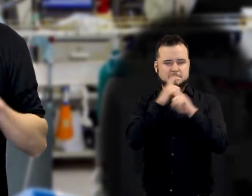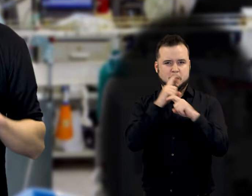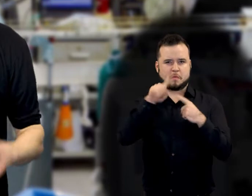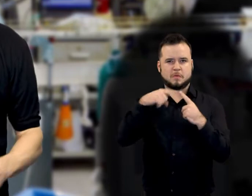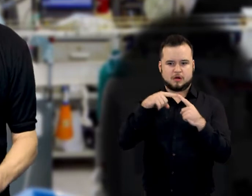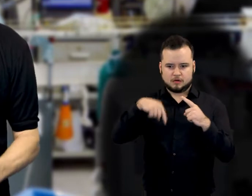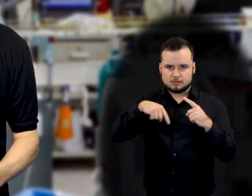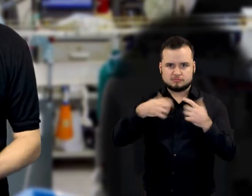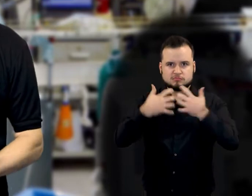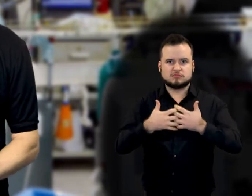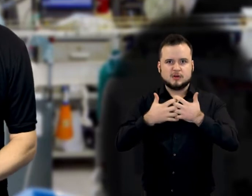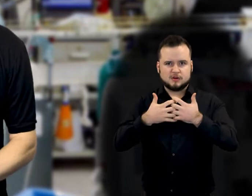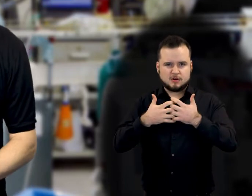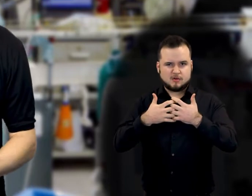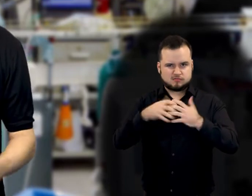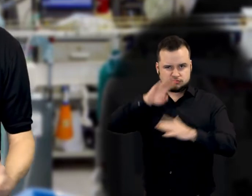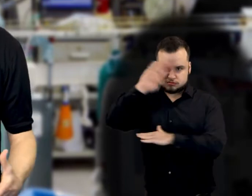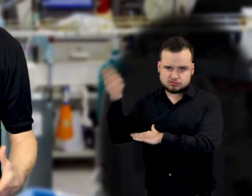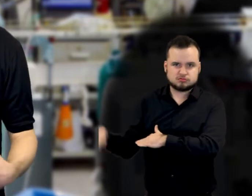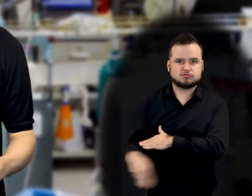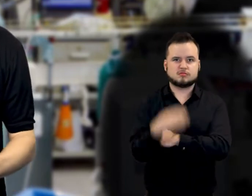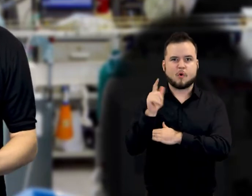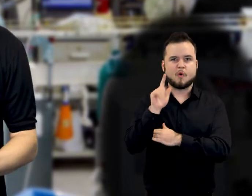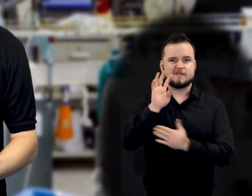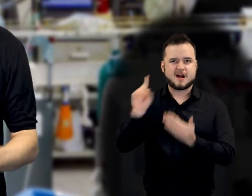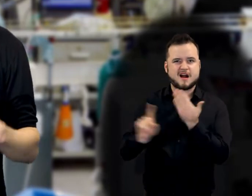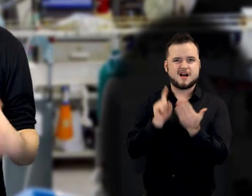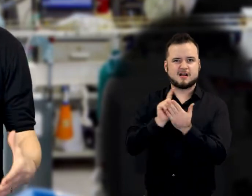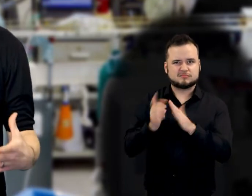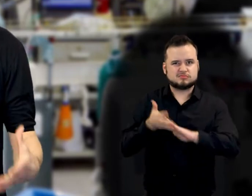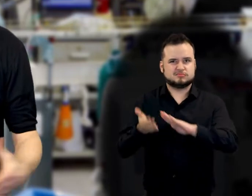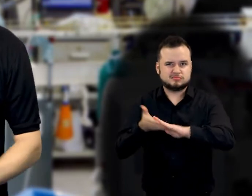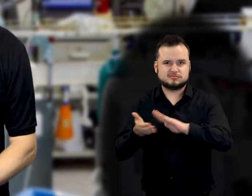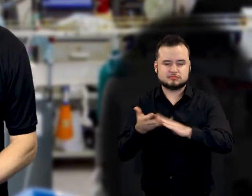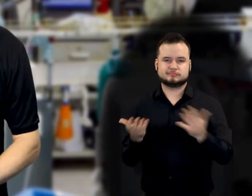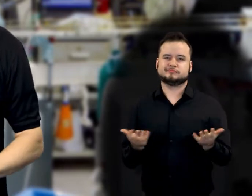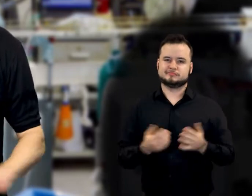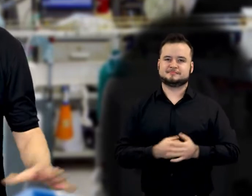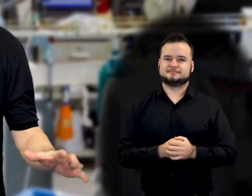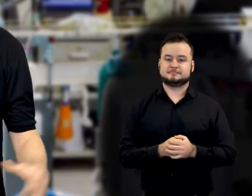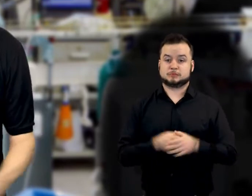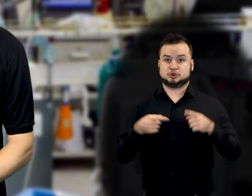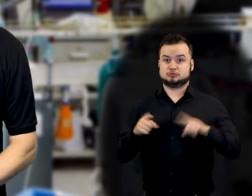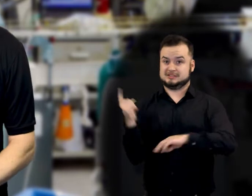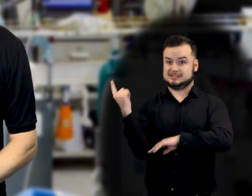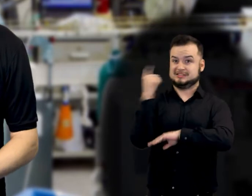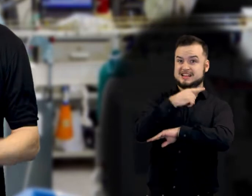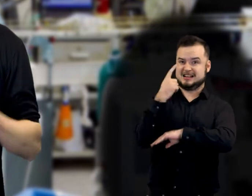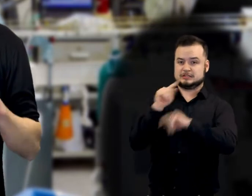Several first shift team members are Deaf so we bring in an on-site interpreter, no problem.